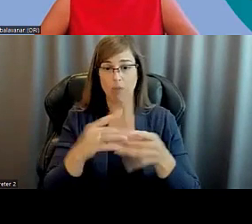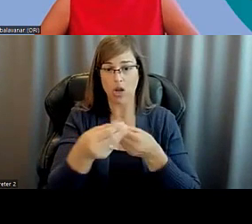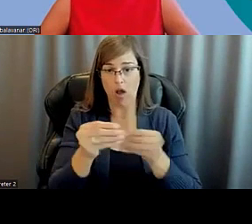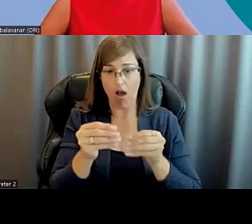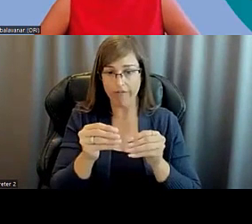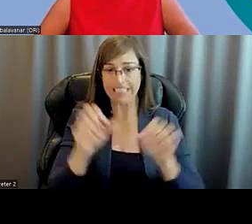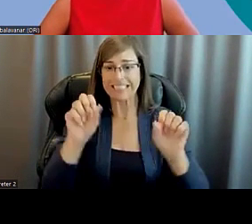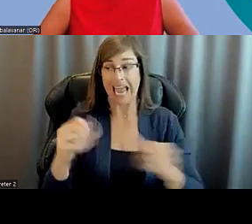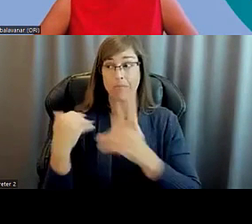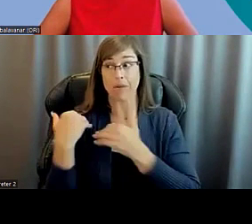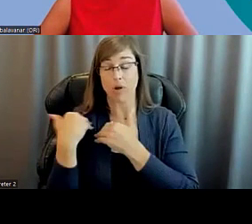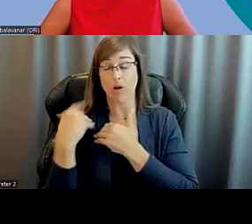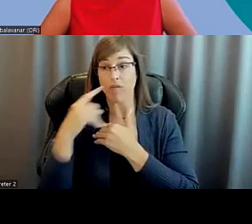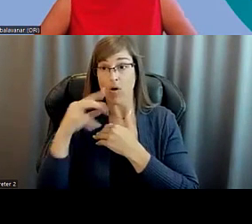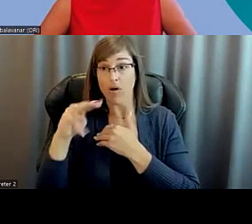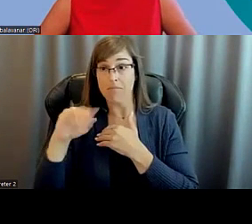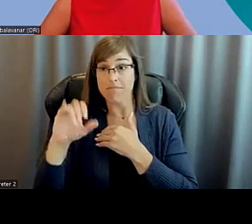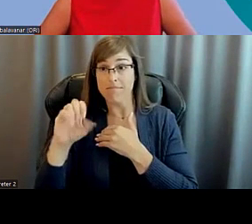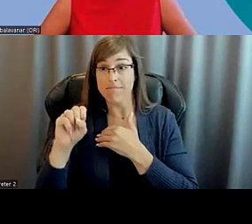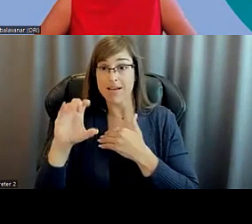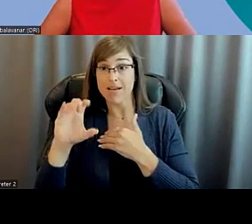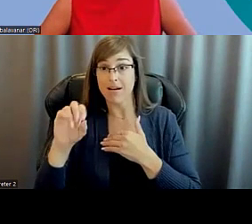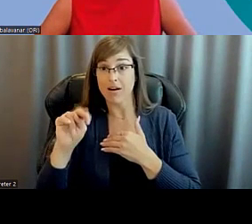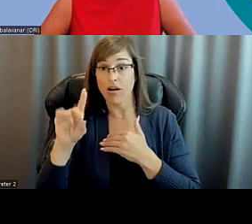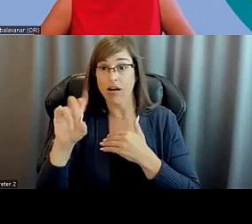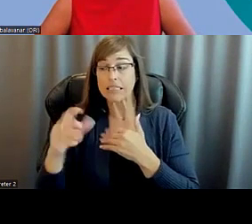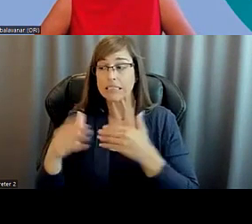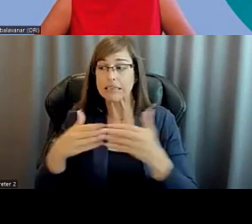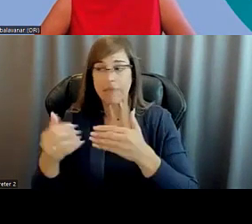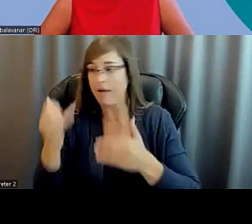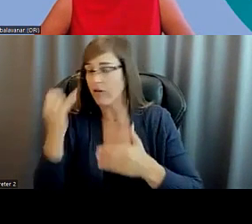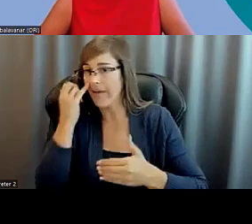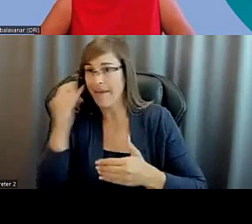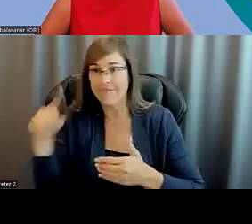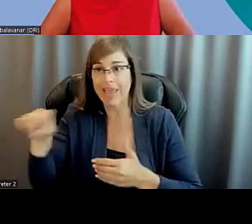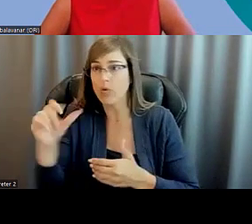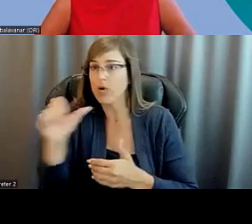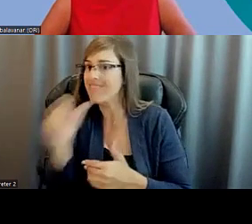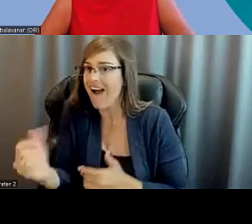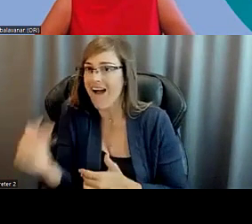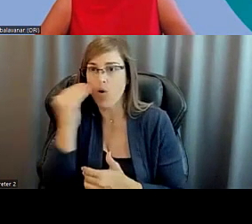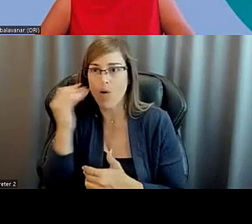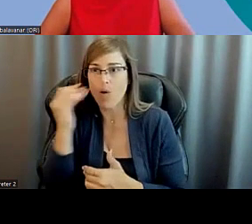even if he or she was completely unaware of the falsification or plagiarism,